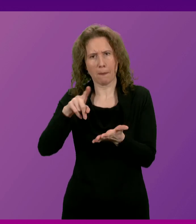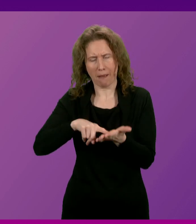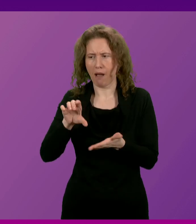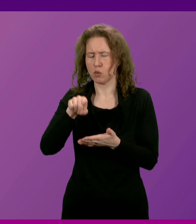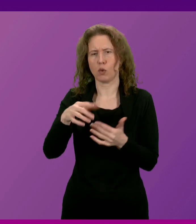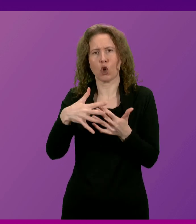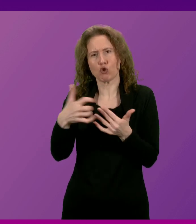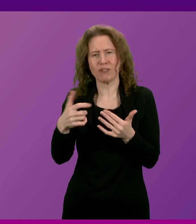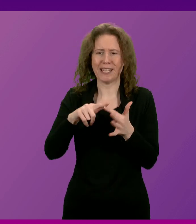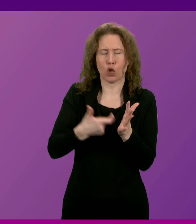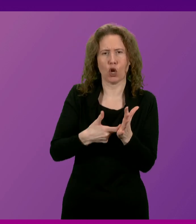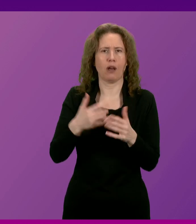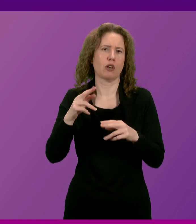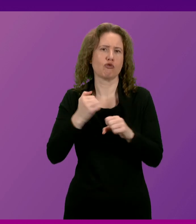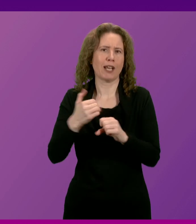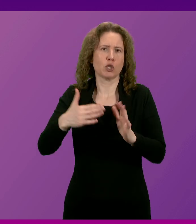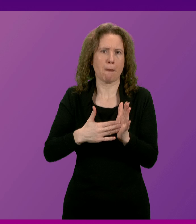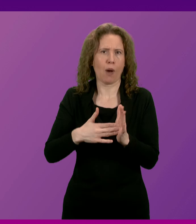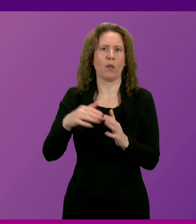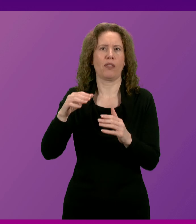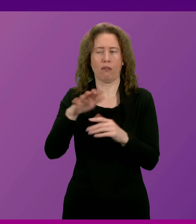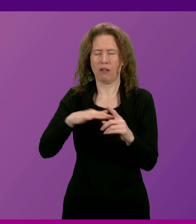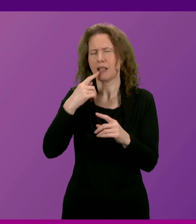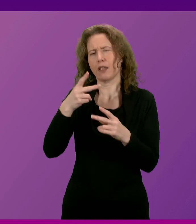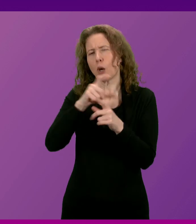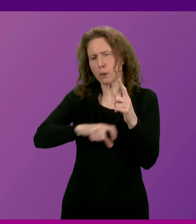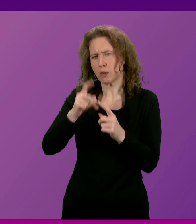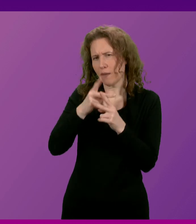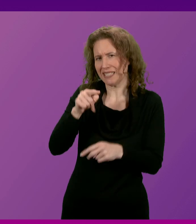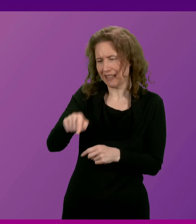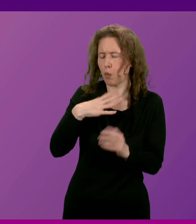which will be overseen by the community and will deliver projects to improve the town.